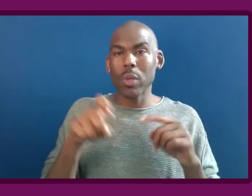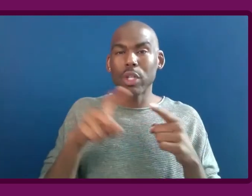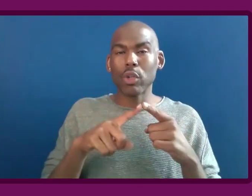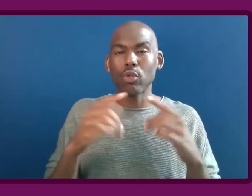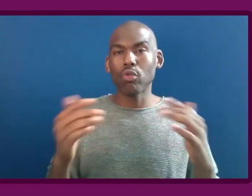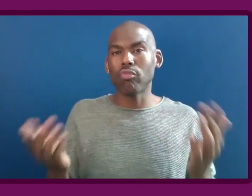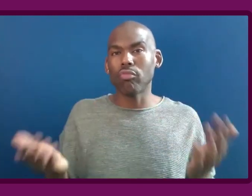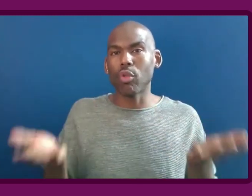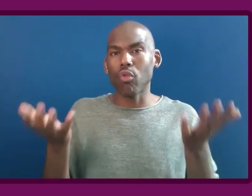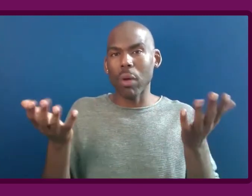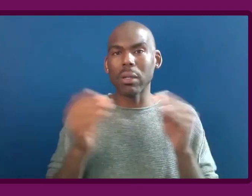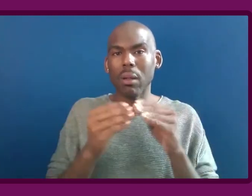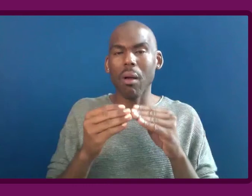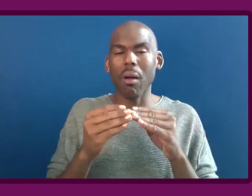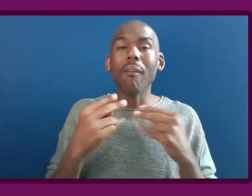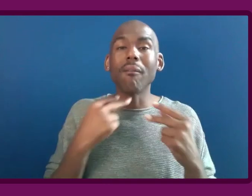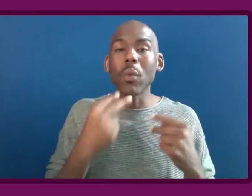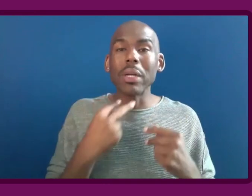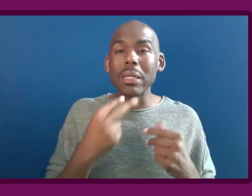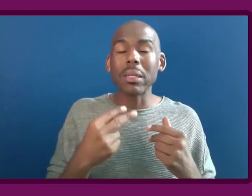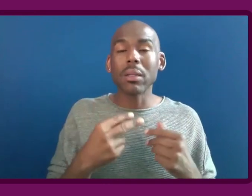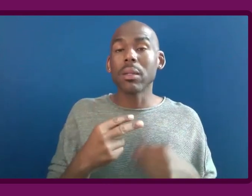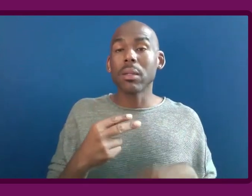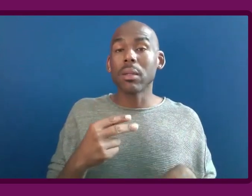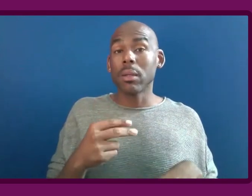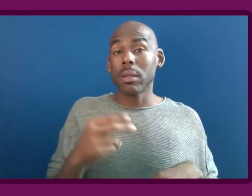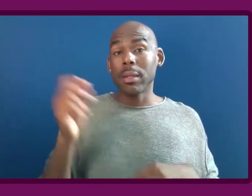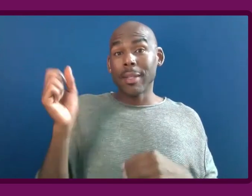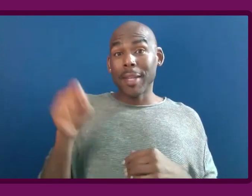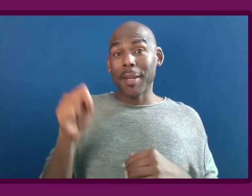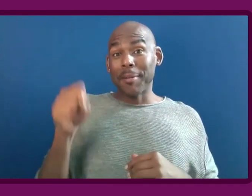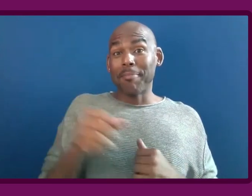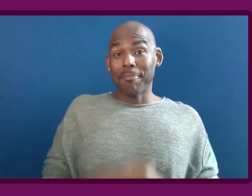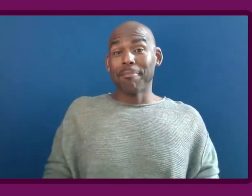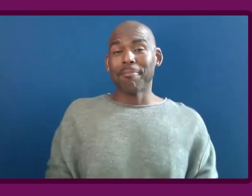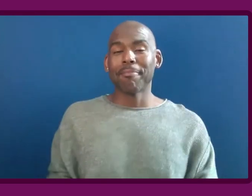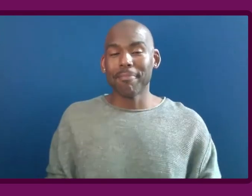leaders. I feel like definitely, as women, we're brought up to ... Although society is progressing,